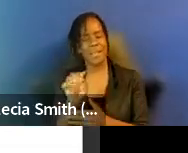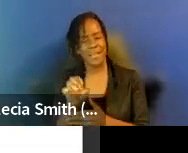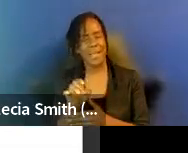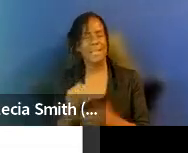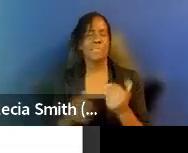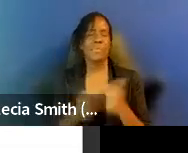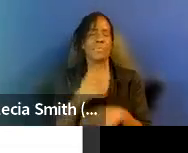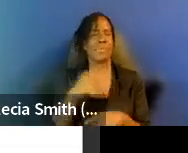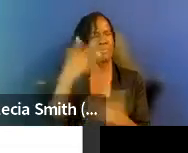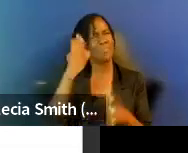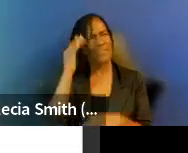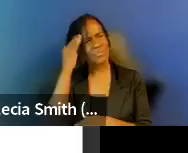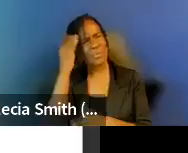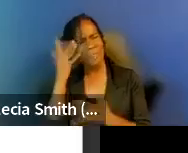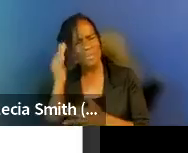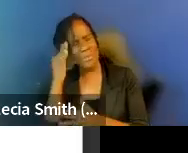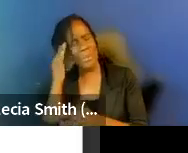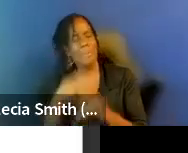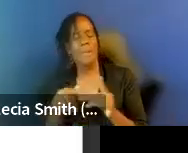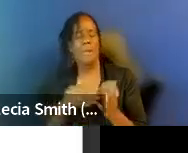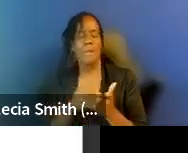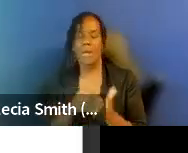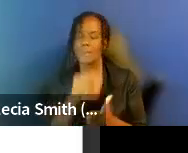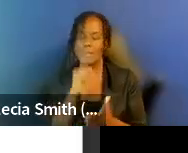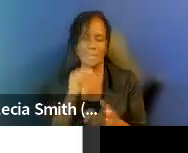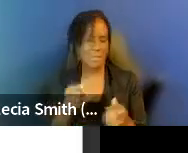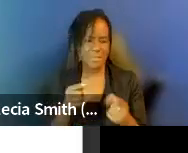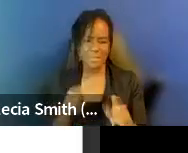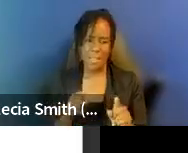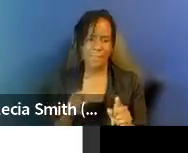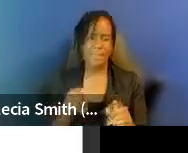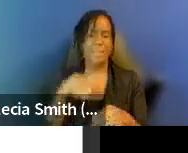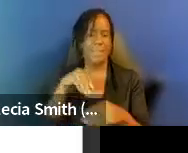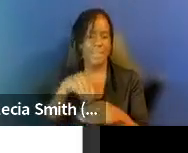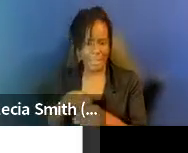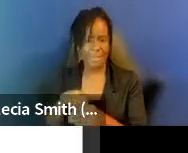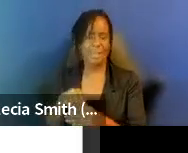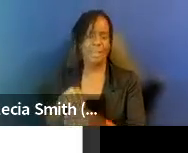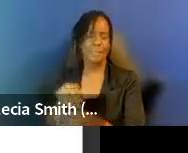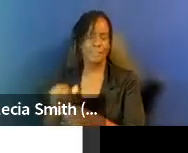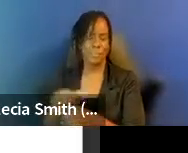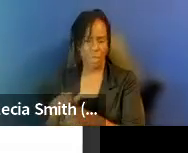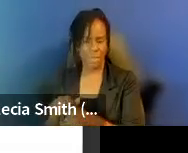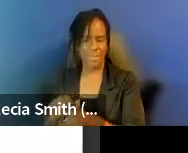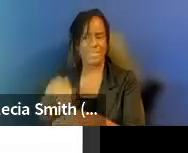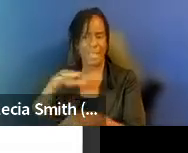In our design processes. One of these is certainly compliance with existing standards and best